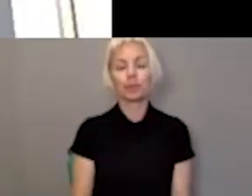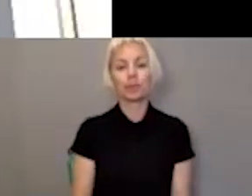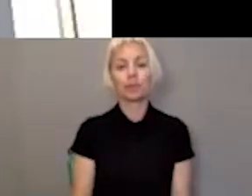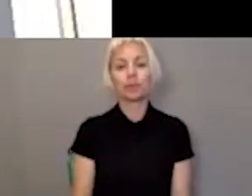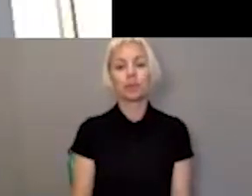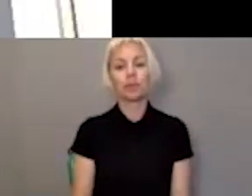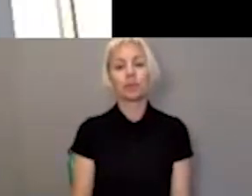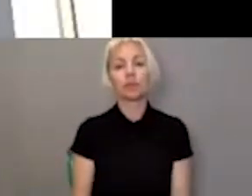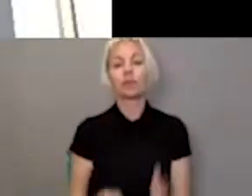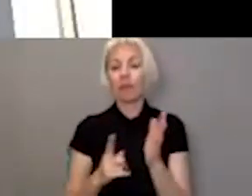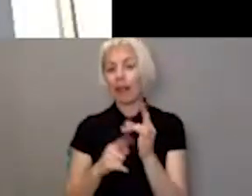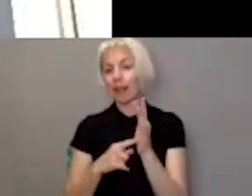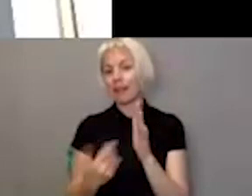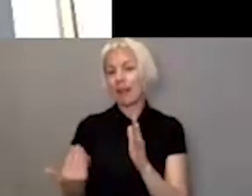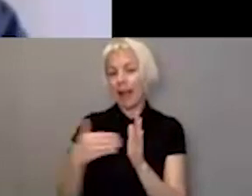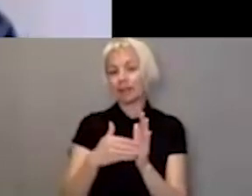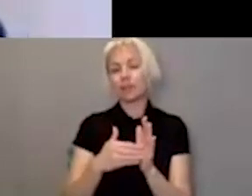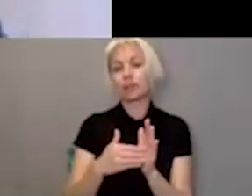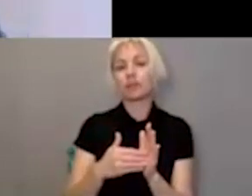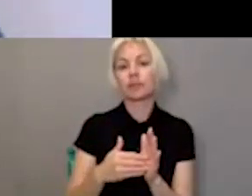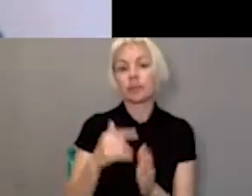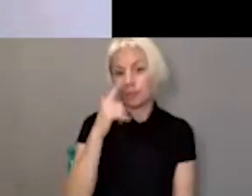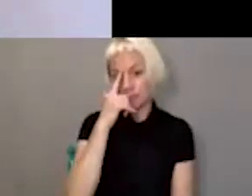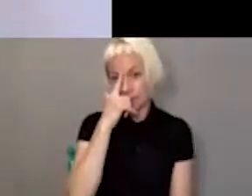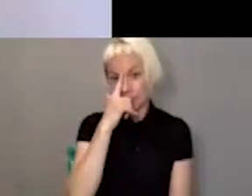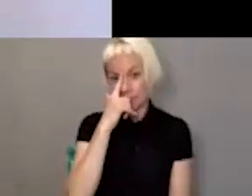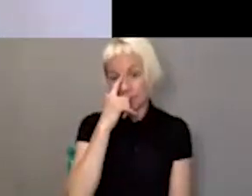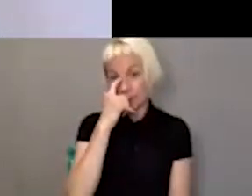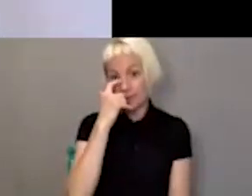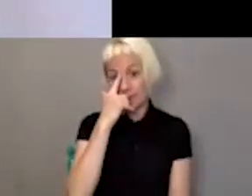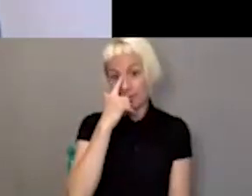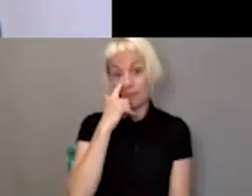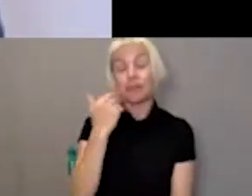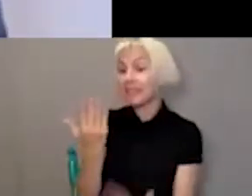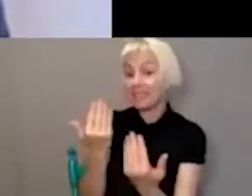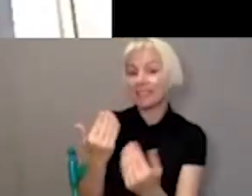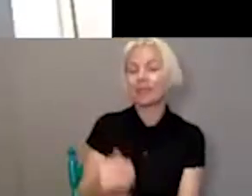Yes, please go ahead. Great. If you can imagine us stepping into